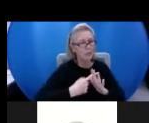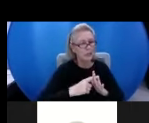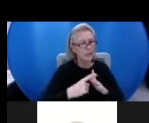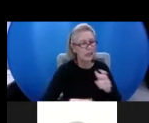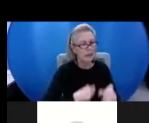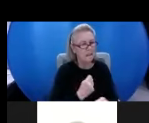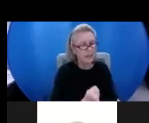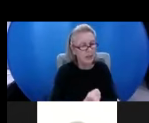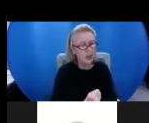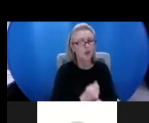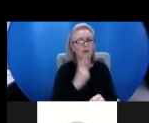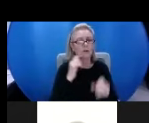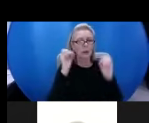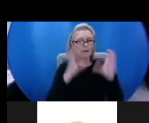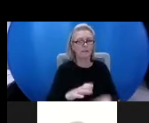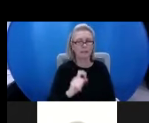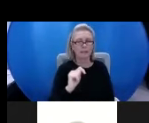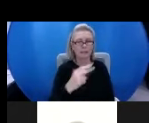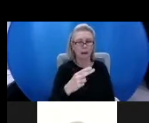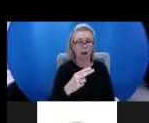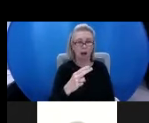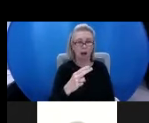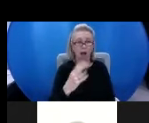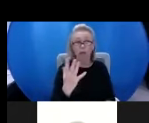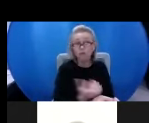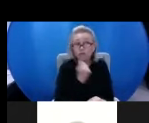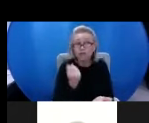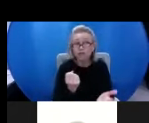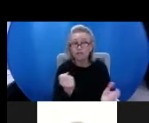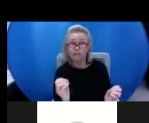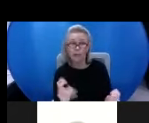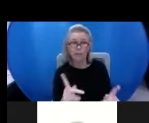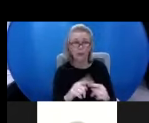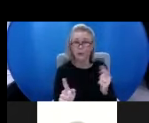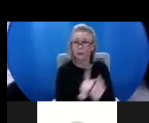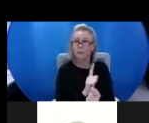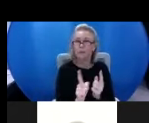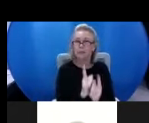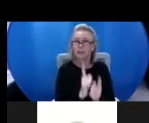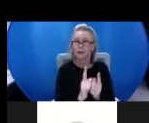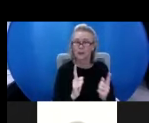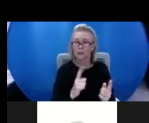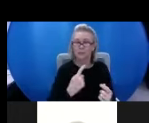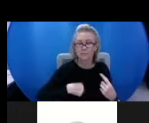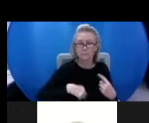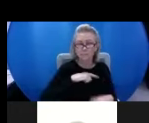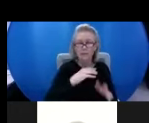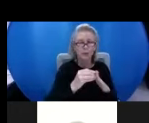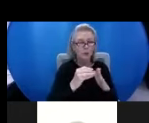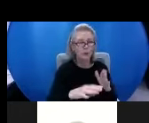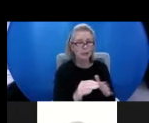took the opportunity to meet with all of like our students in smaller groups to try and get